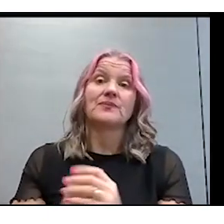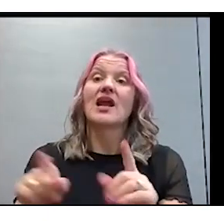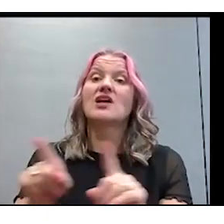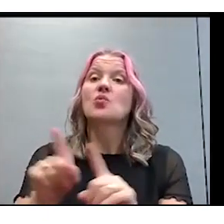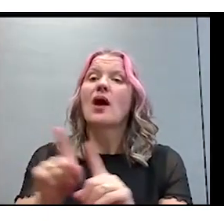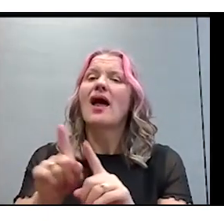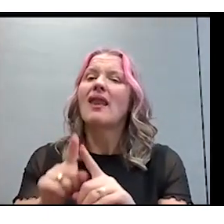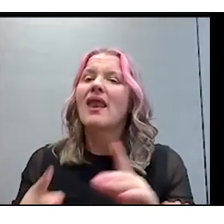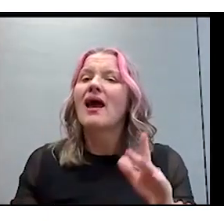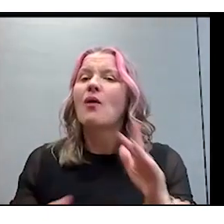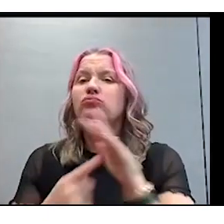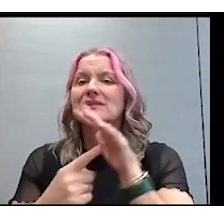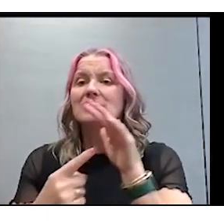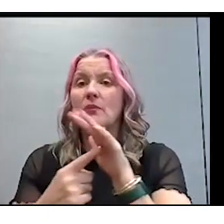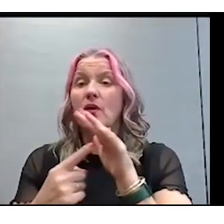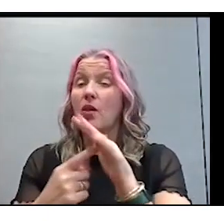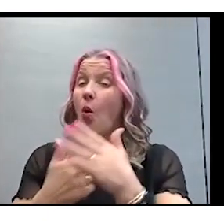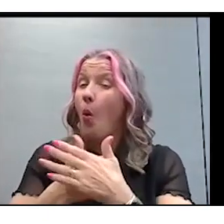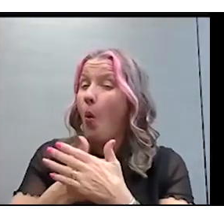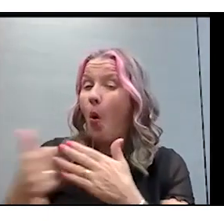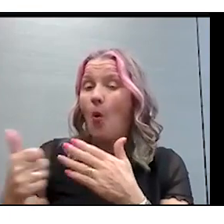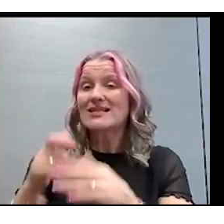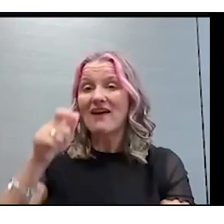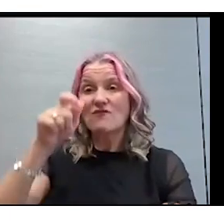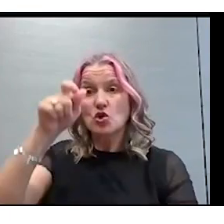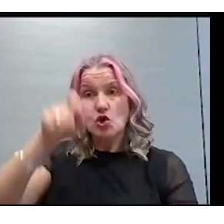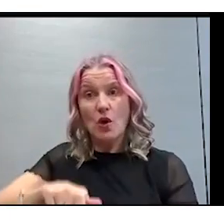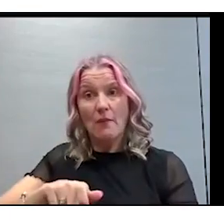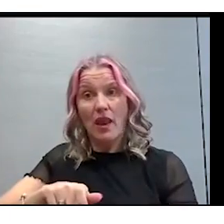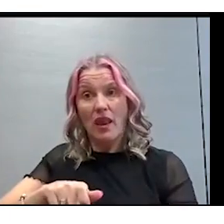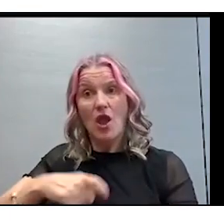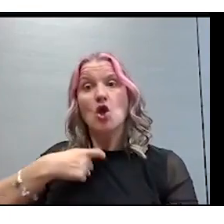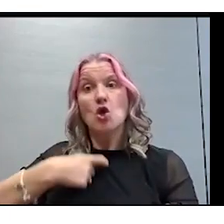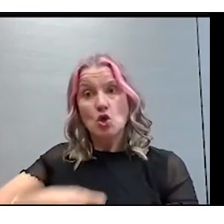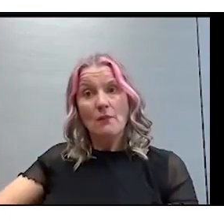oversight and control and that ultimately the human is the one that's using the tools.